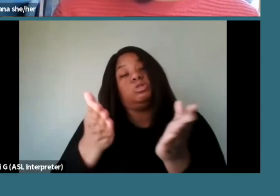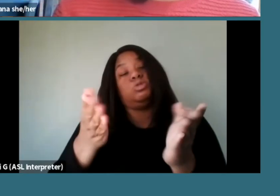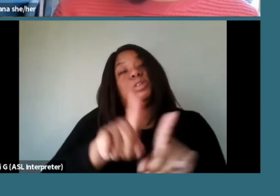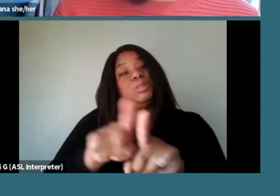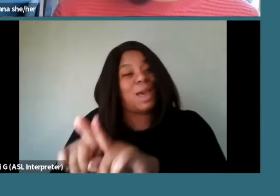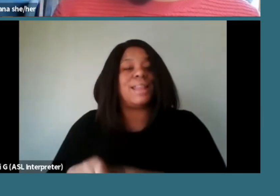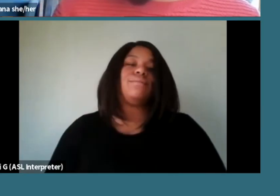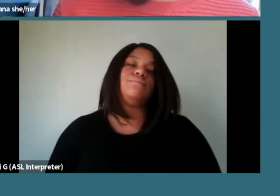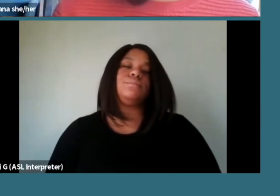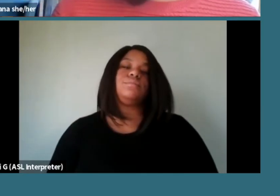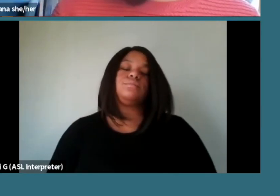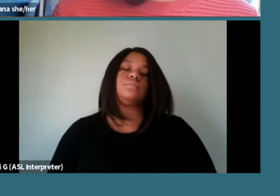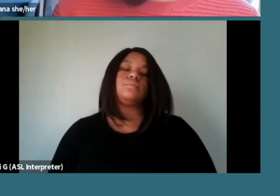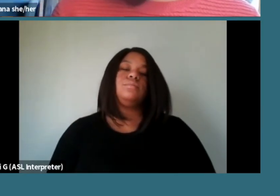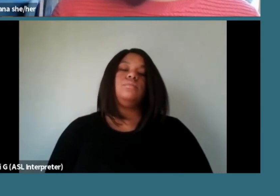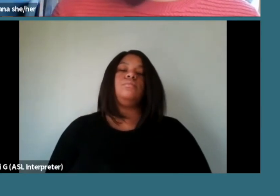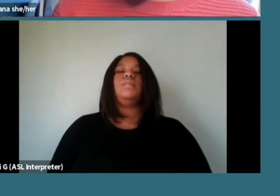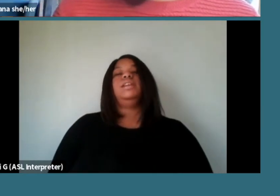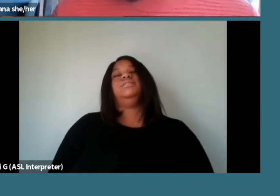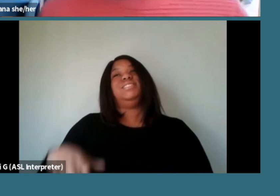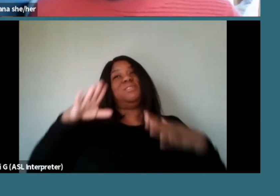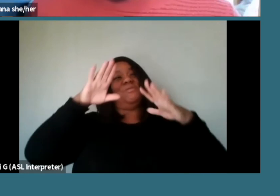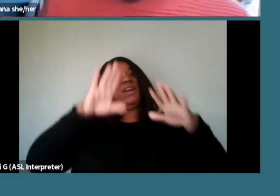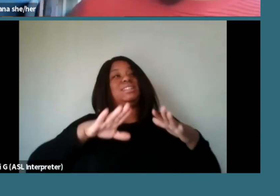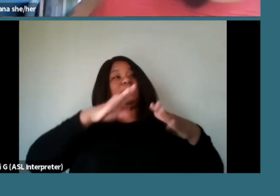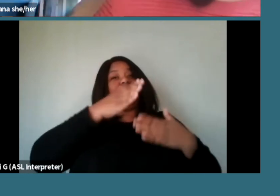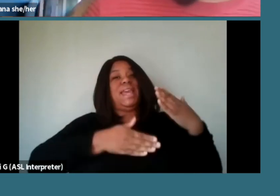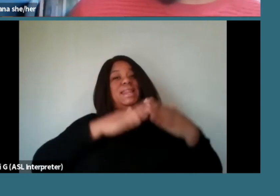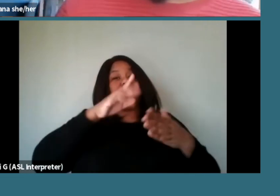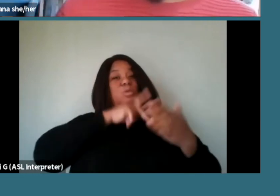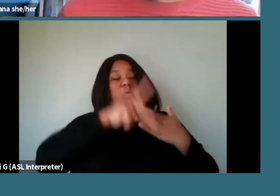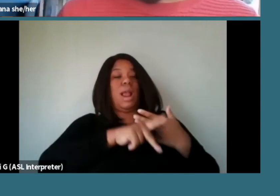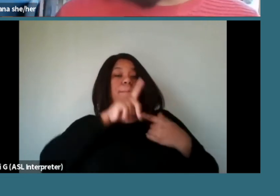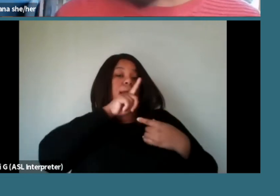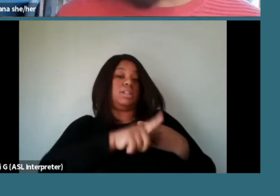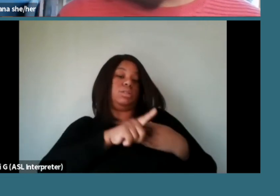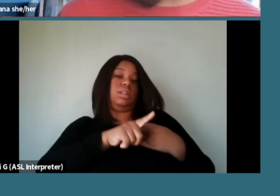Which is a great way to sort of end off this program, actually. We would like to thank Bojana